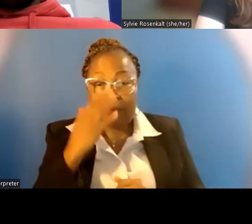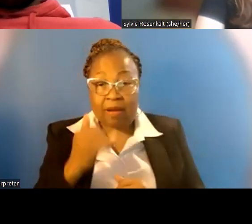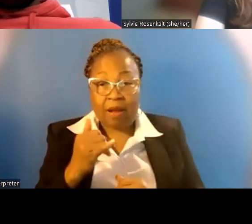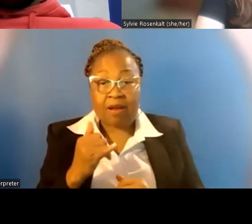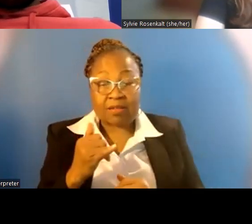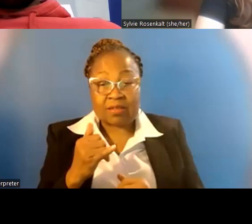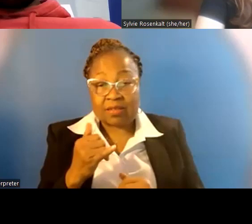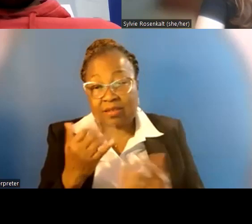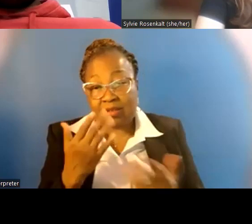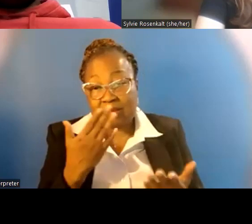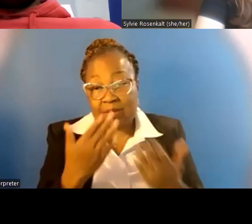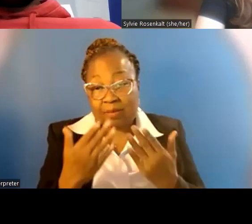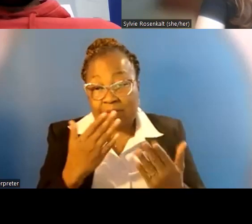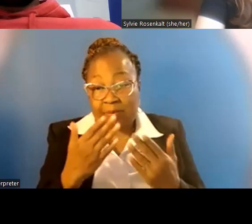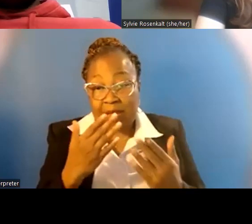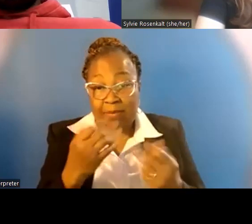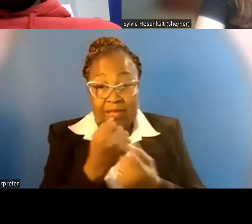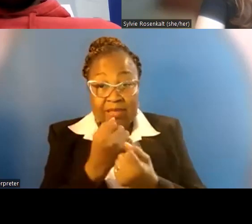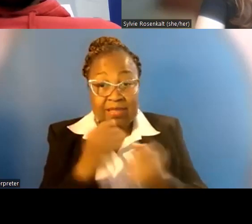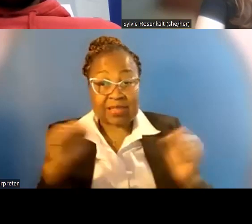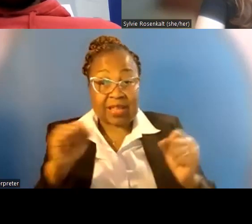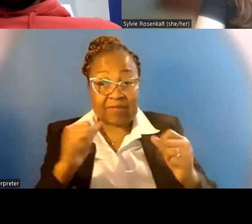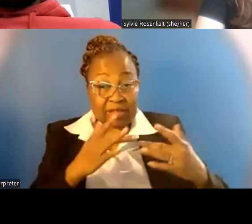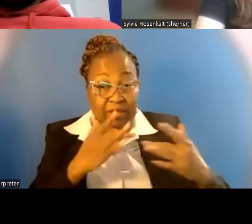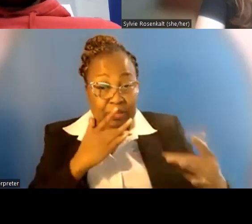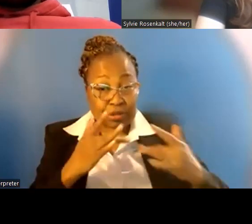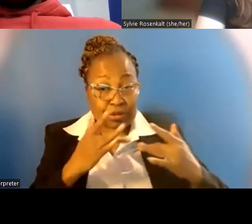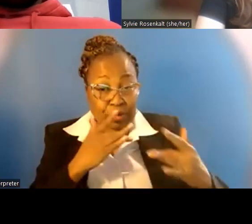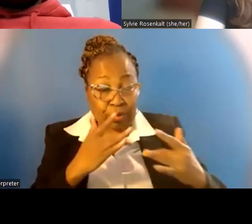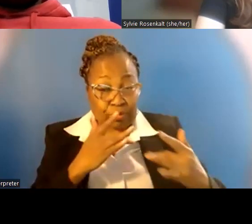possible safety concerns within the family